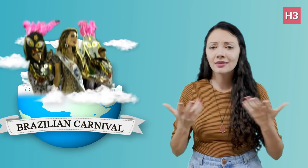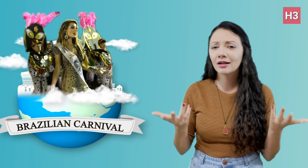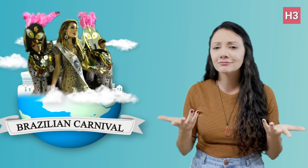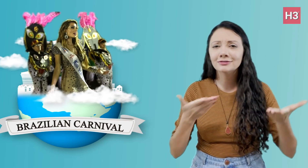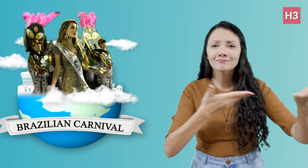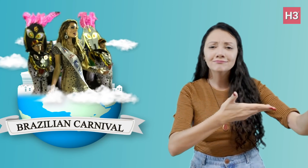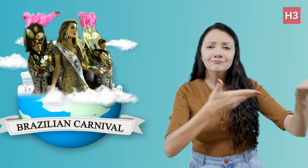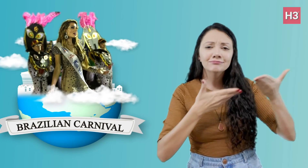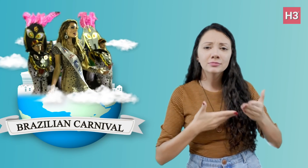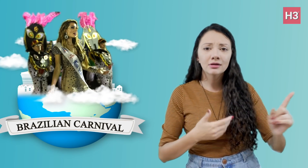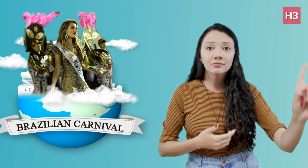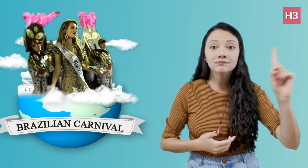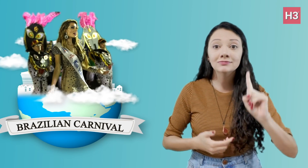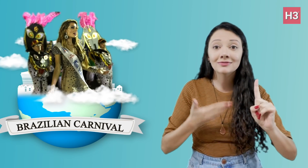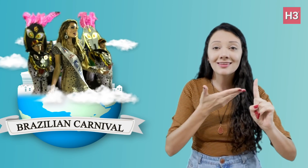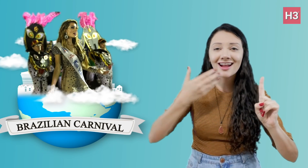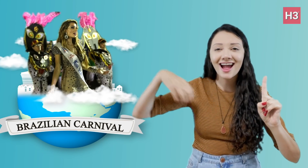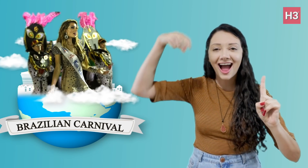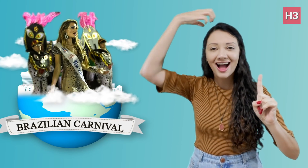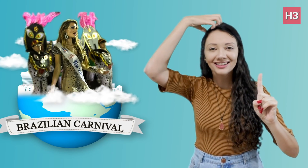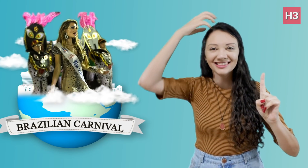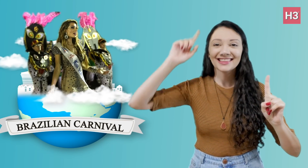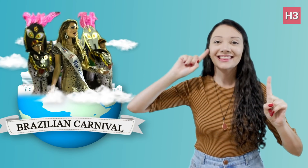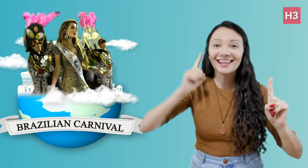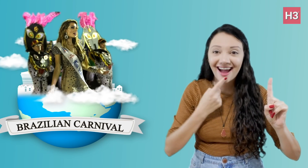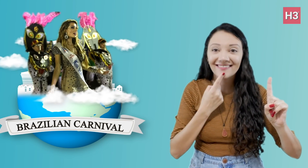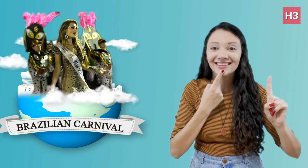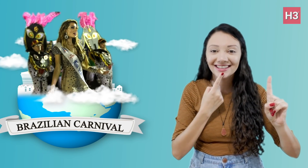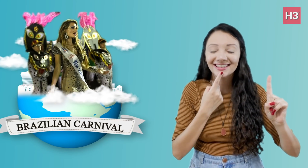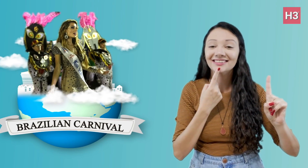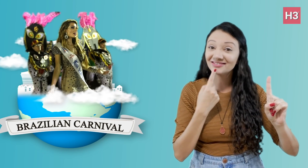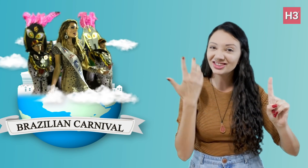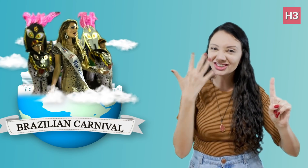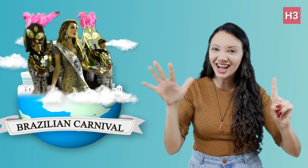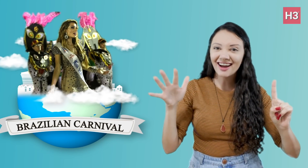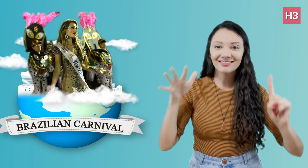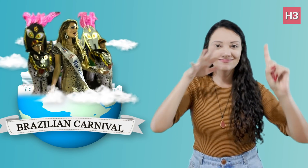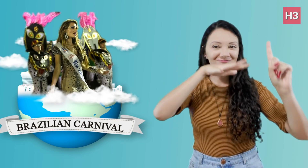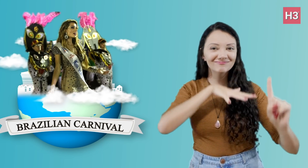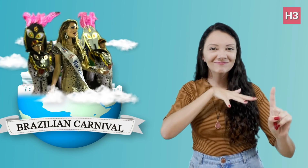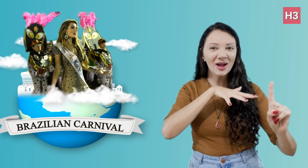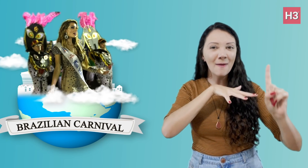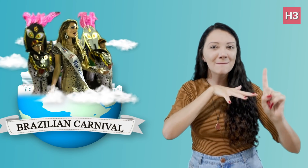The Carnival also believes in